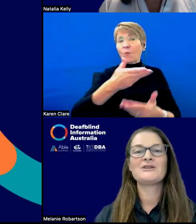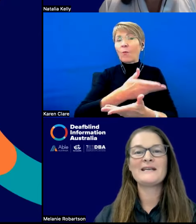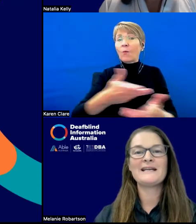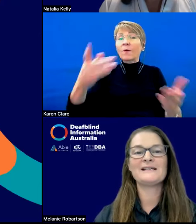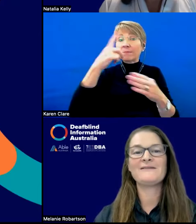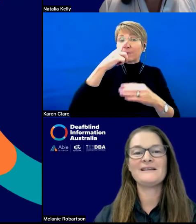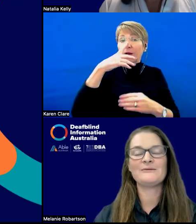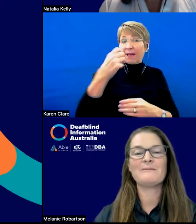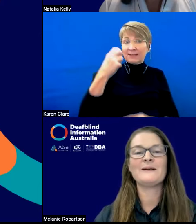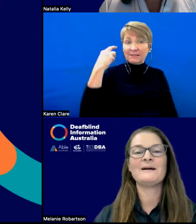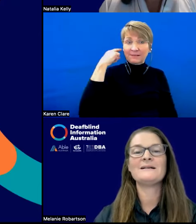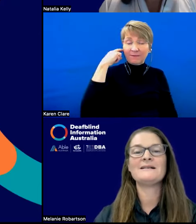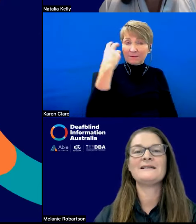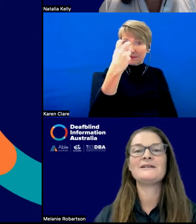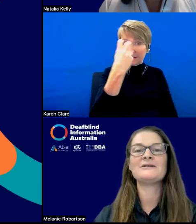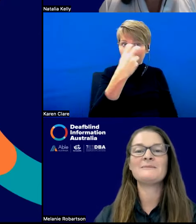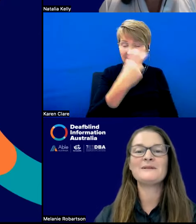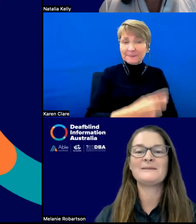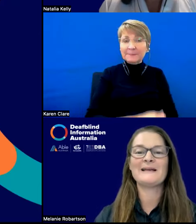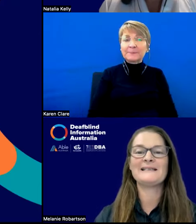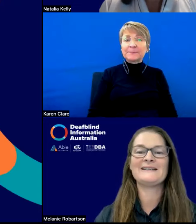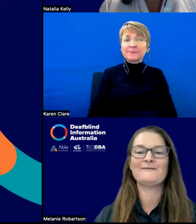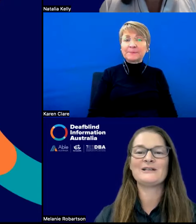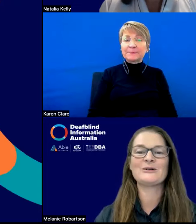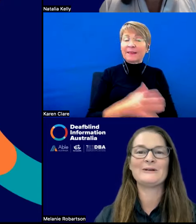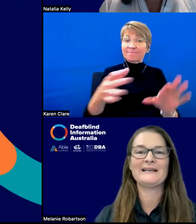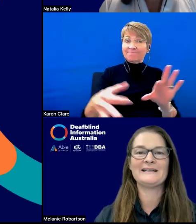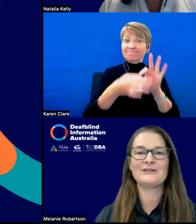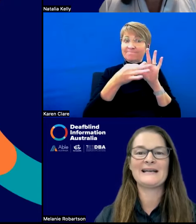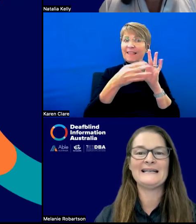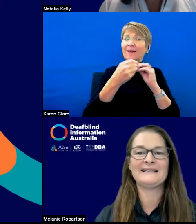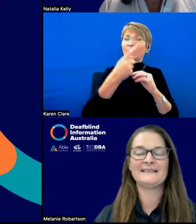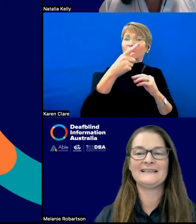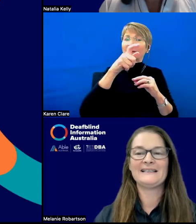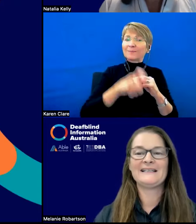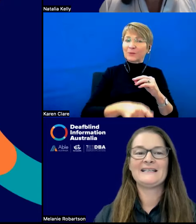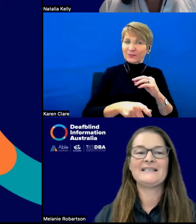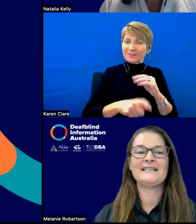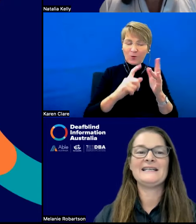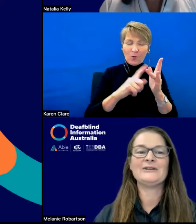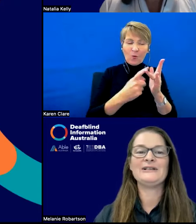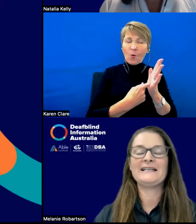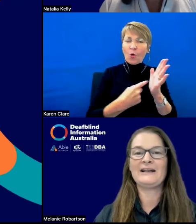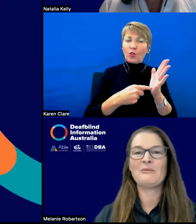Joining us for this webinar is an orthoptist based in Victoria, Australia. She's the owner and